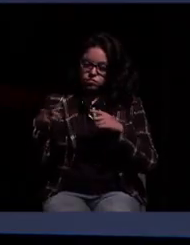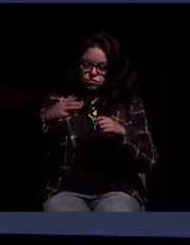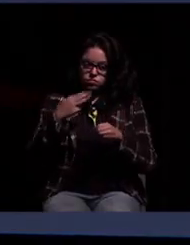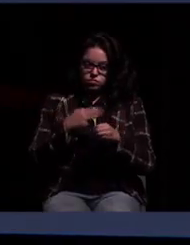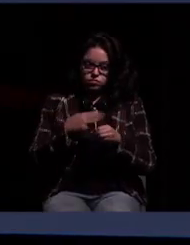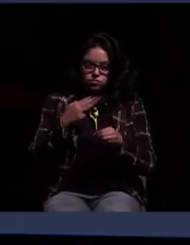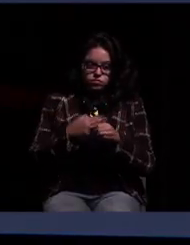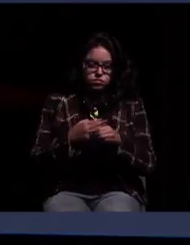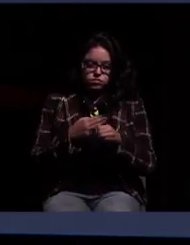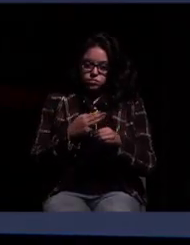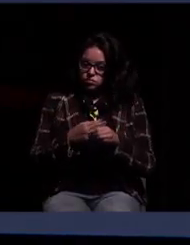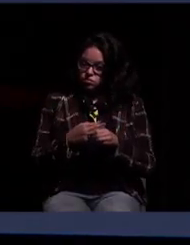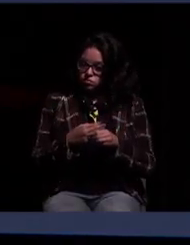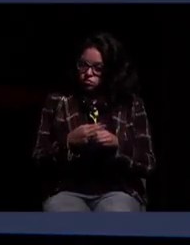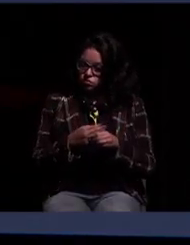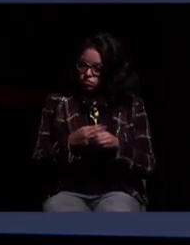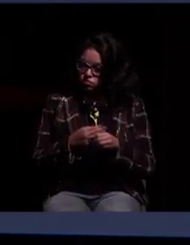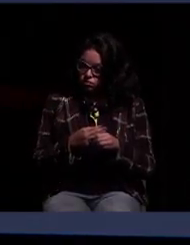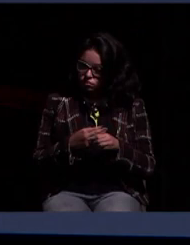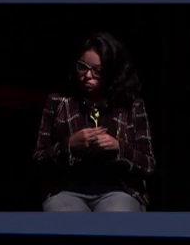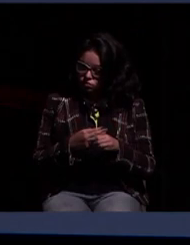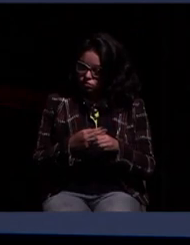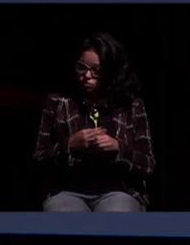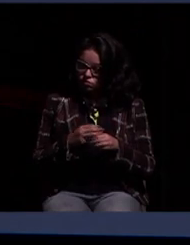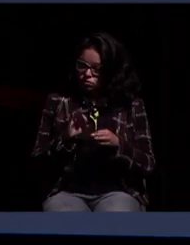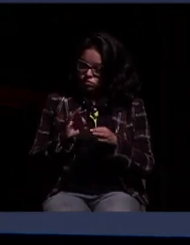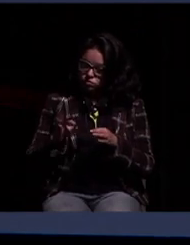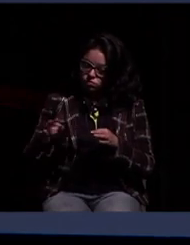which was a very long case study,